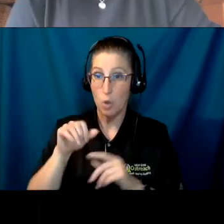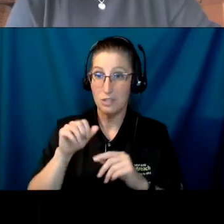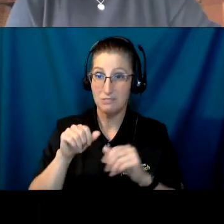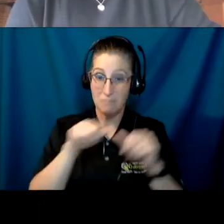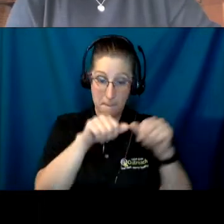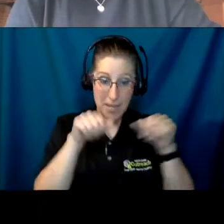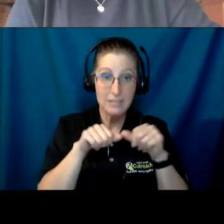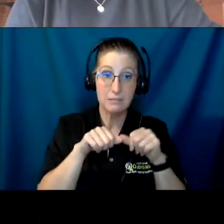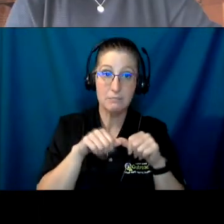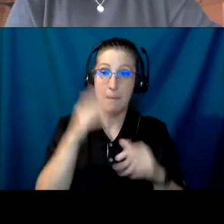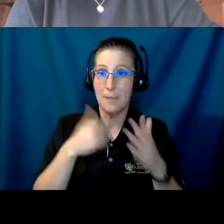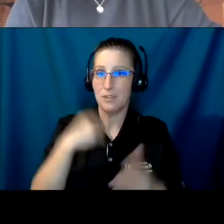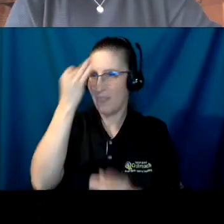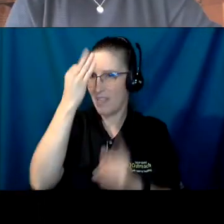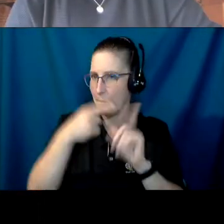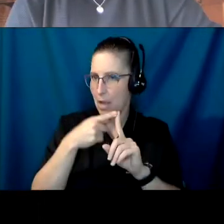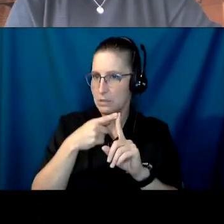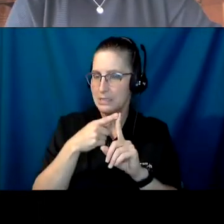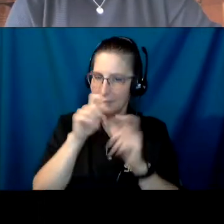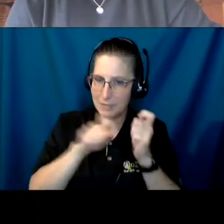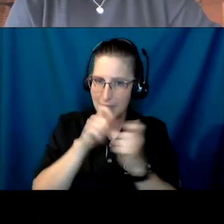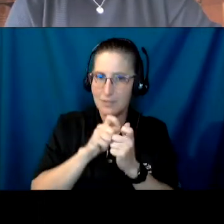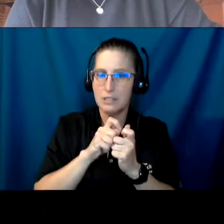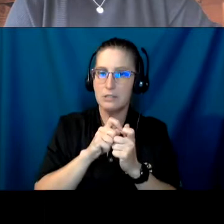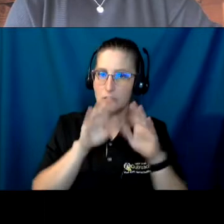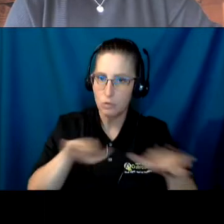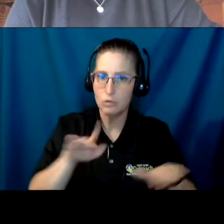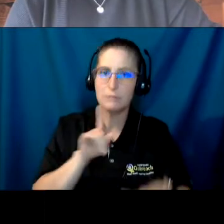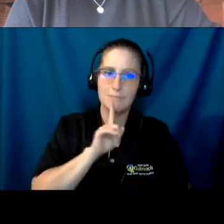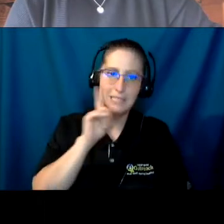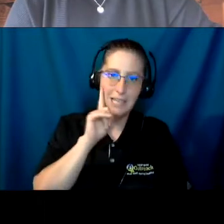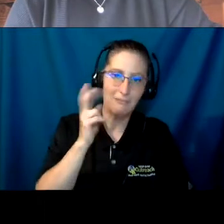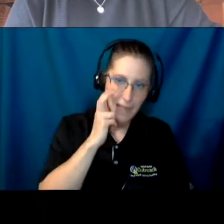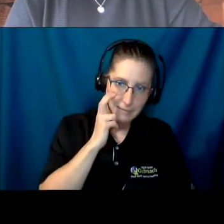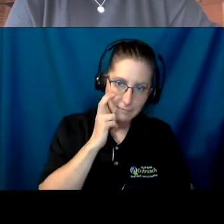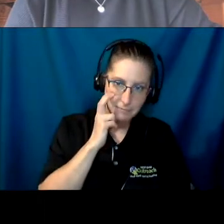particular consideration to children or youth who are deafblind. Because the environment